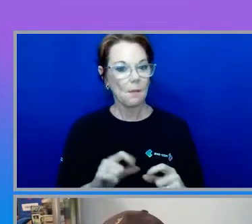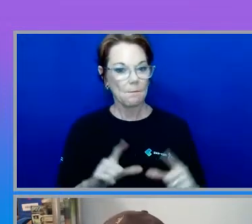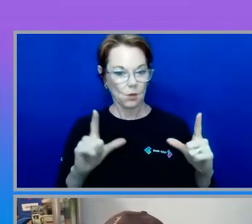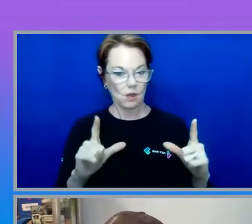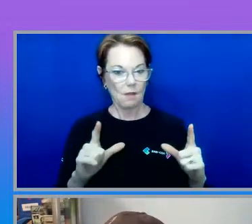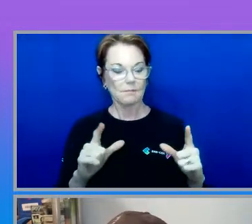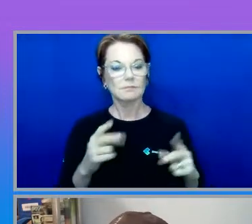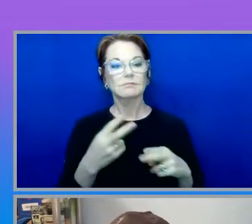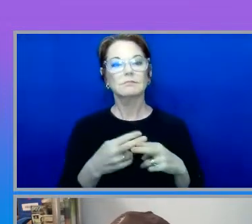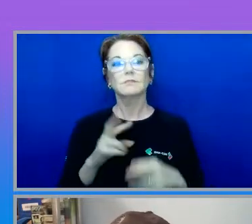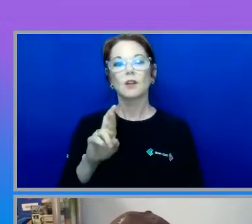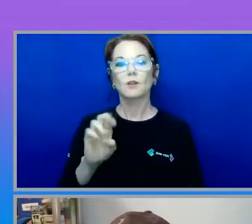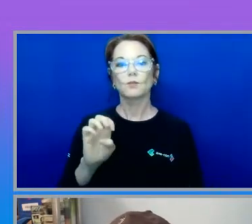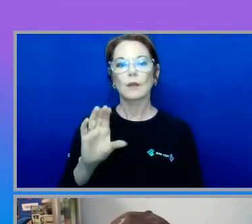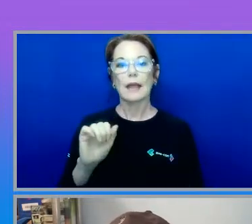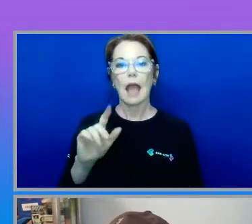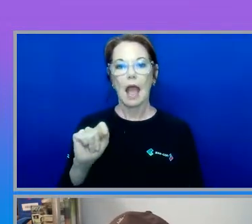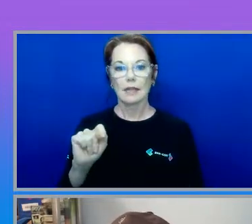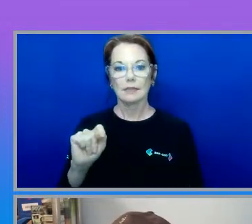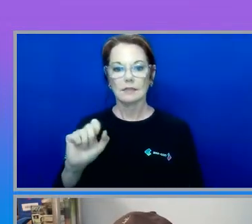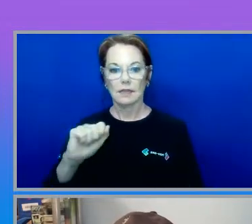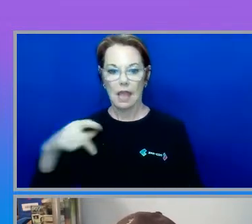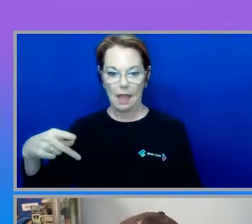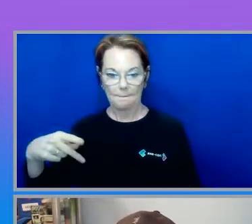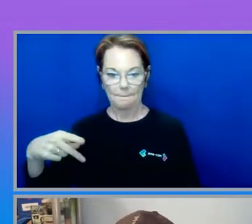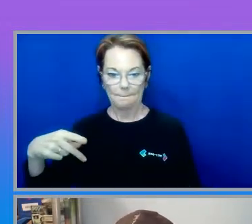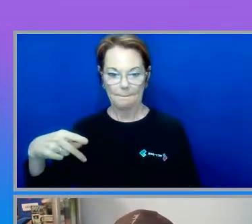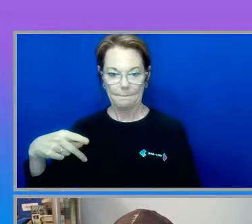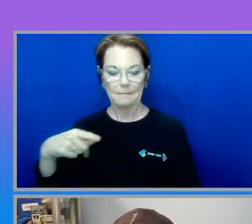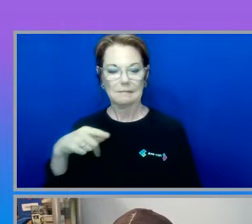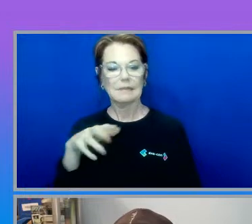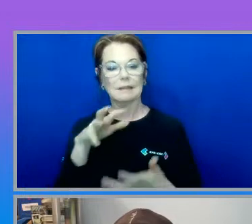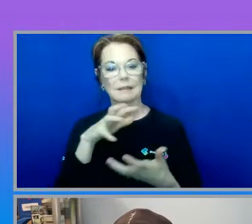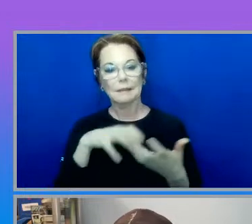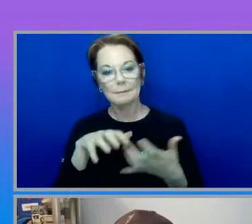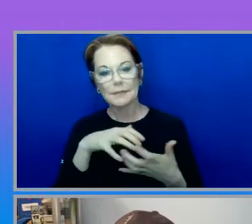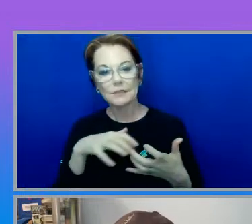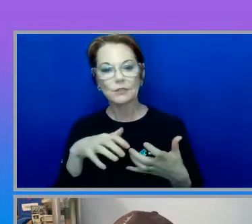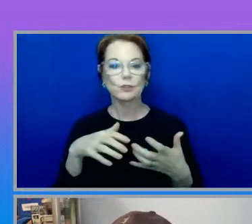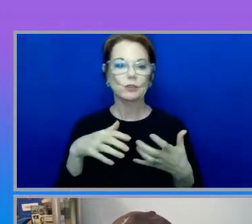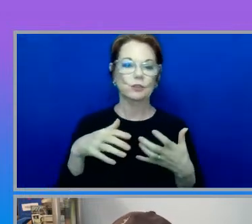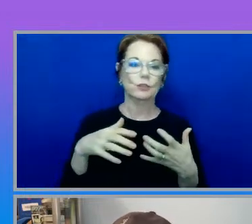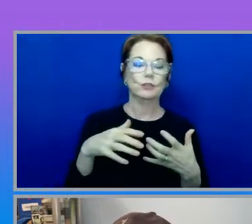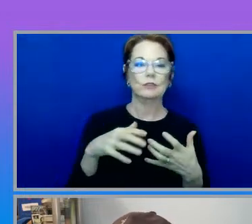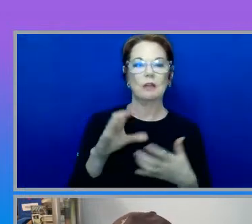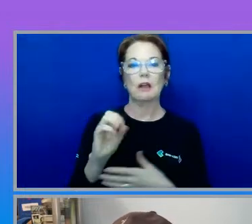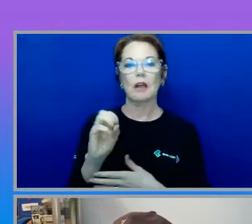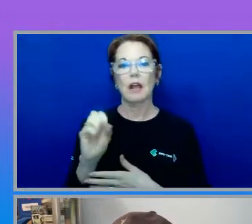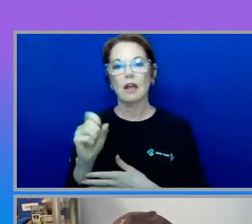here is a react app. I'm looking at some JSX code. I'm looking at a mixture of native HTML and